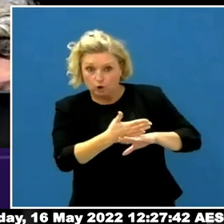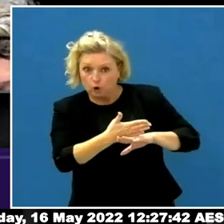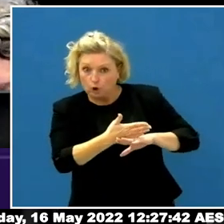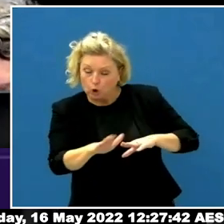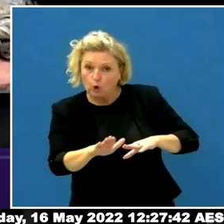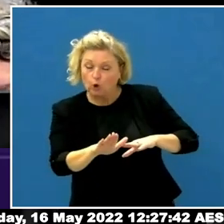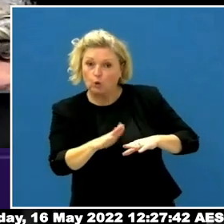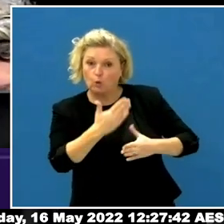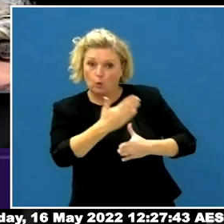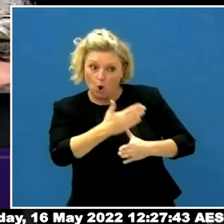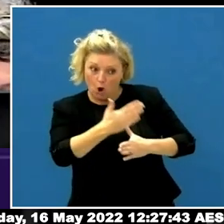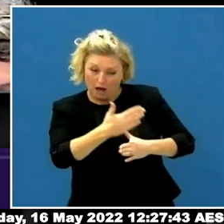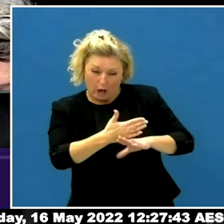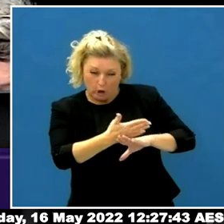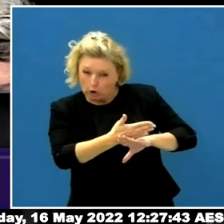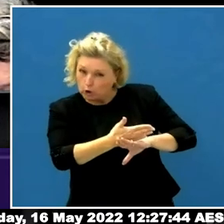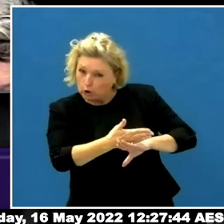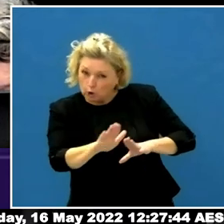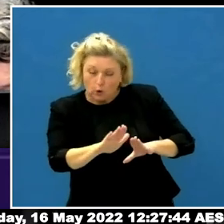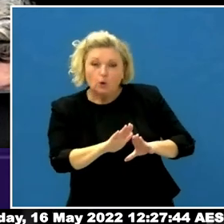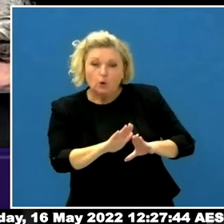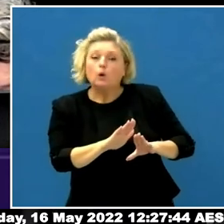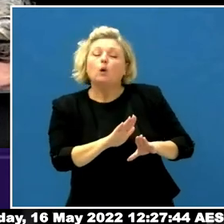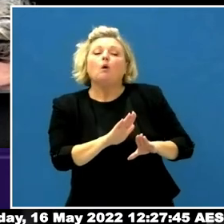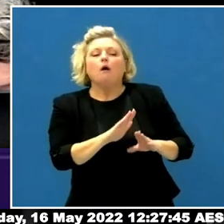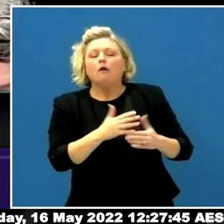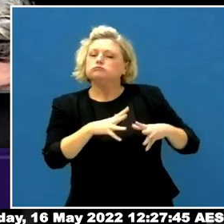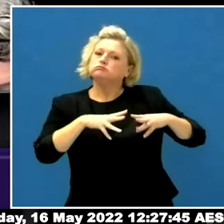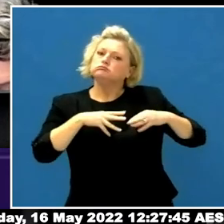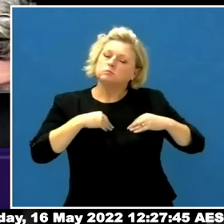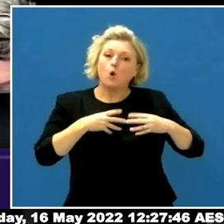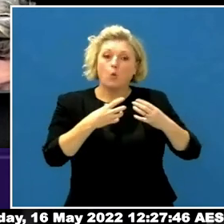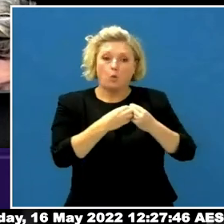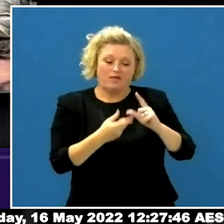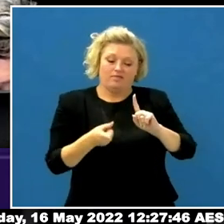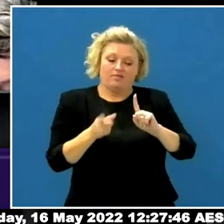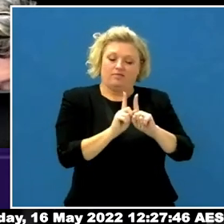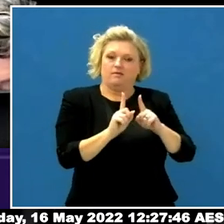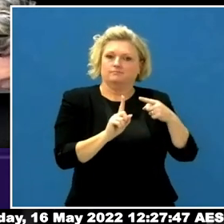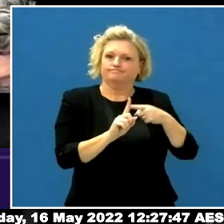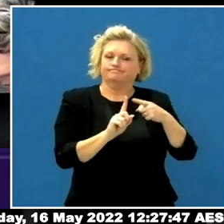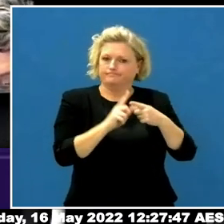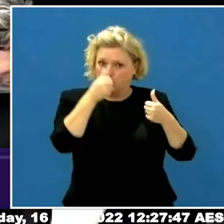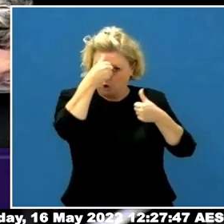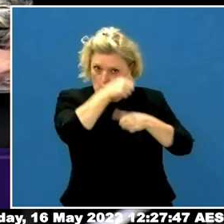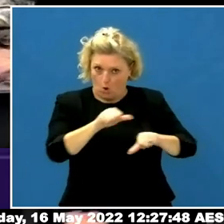that we would want there to be two of them, and preferably someone that we knew to be